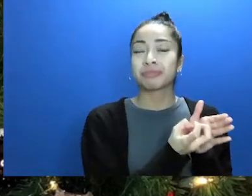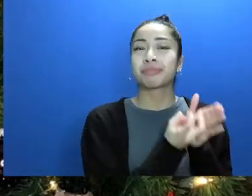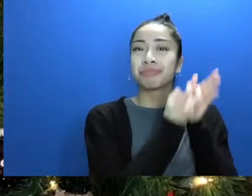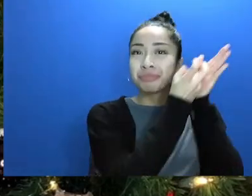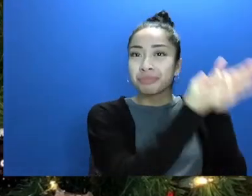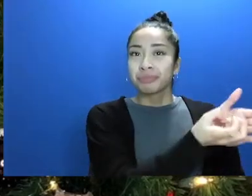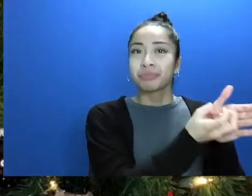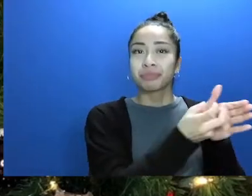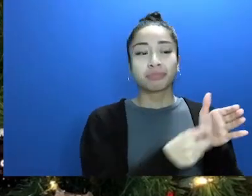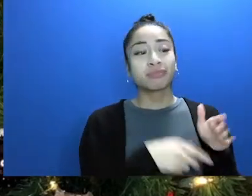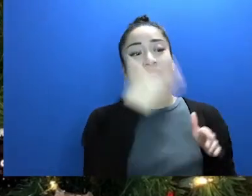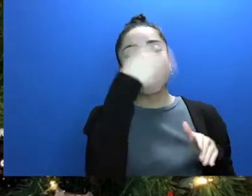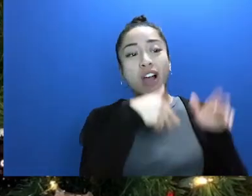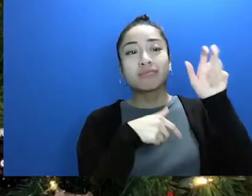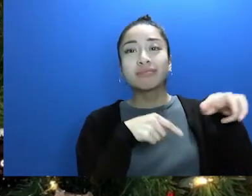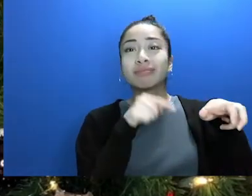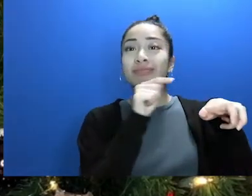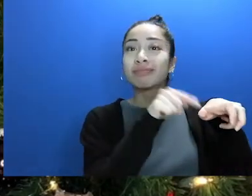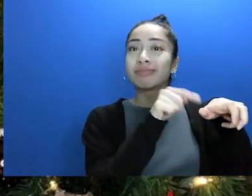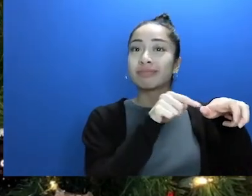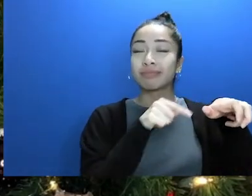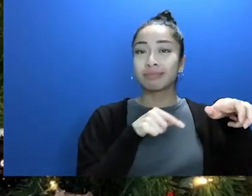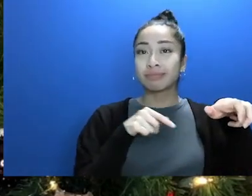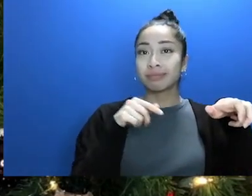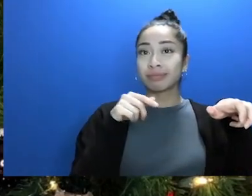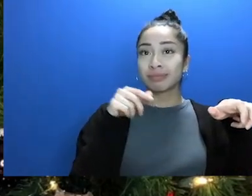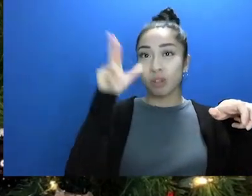arranged by their french friends ollie and basil